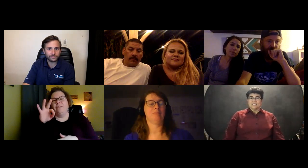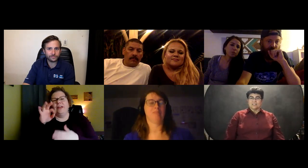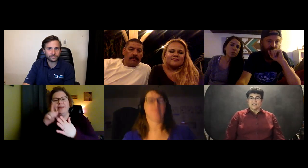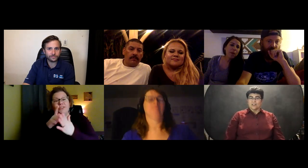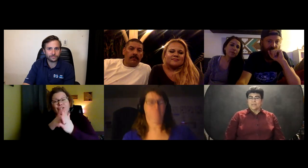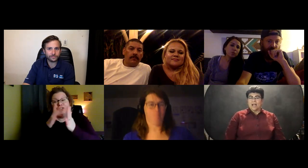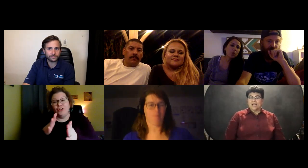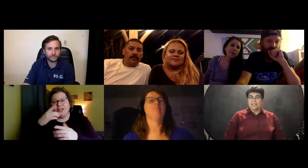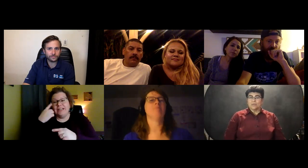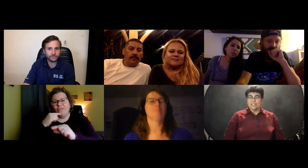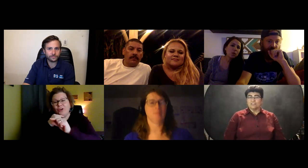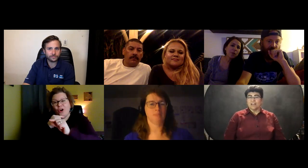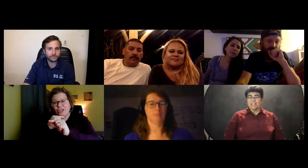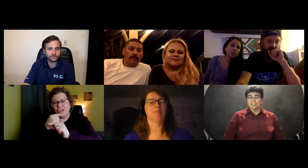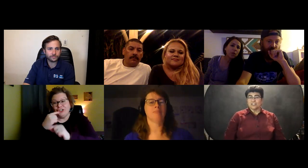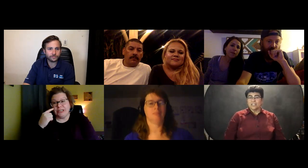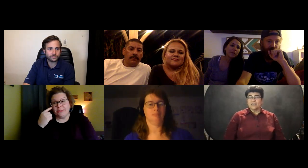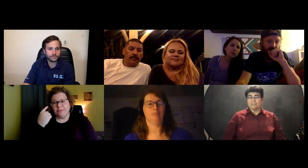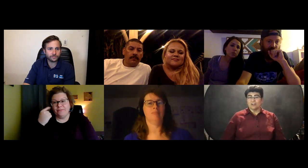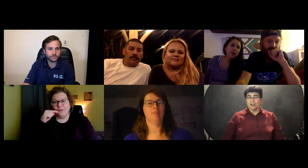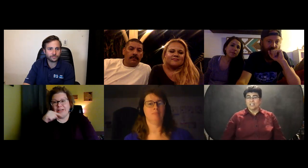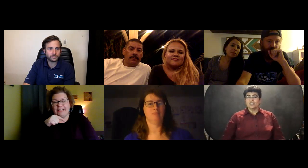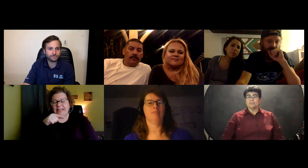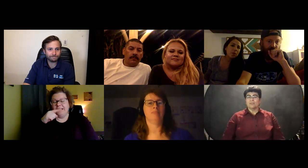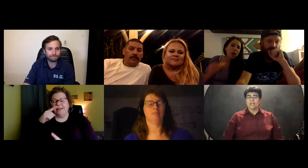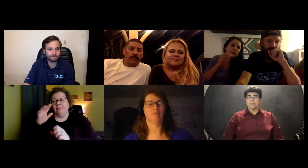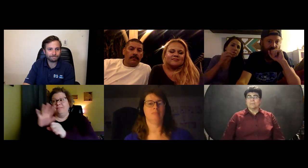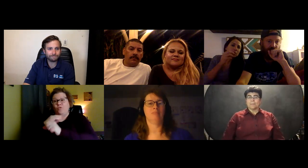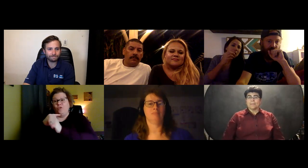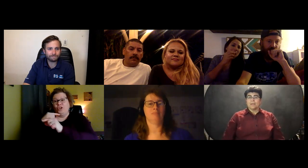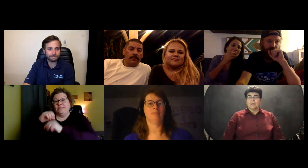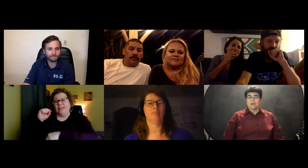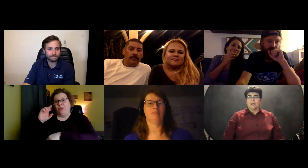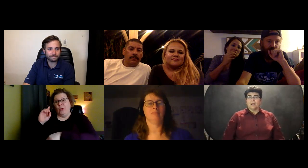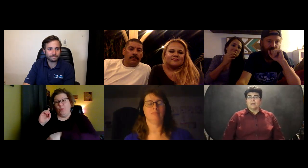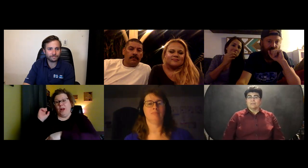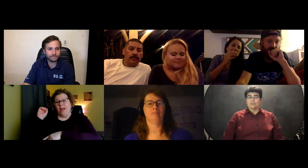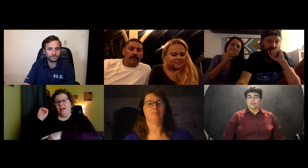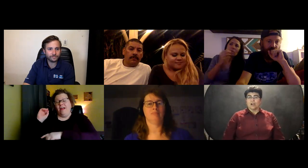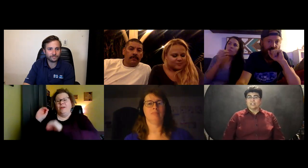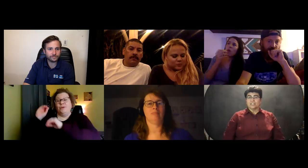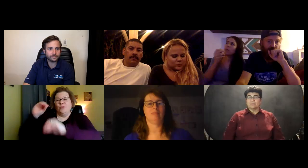they're very behind we need to find an attorney for guardianship for him a full